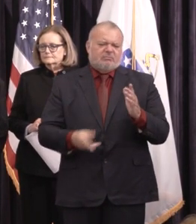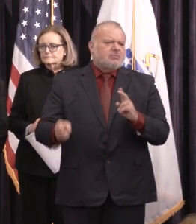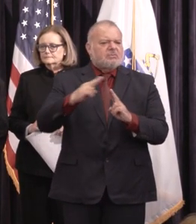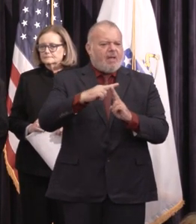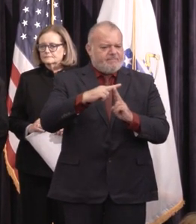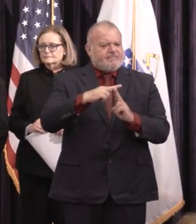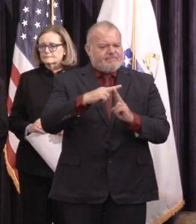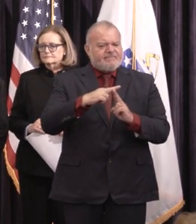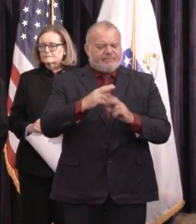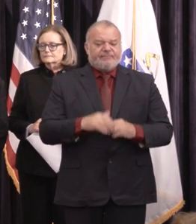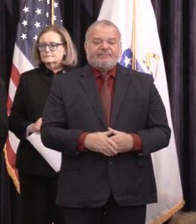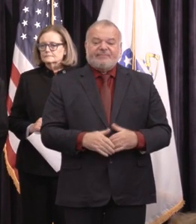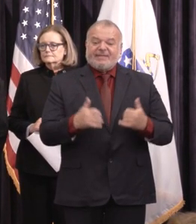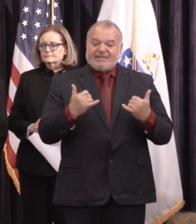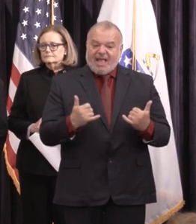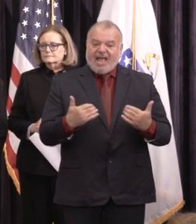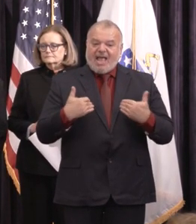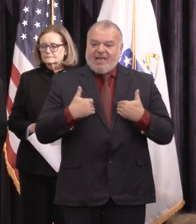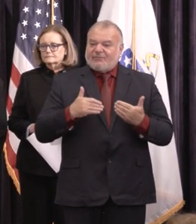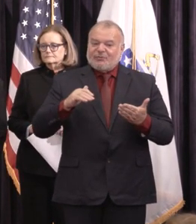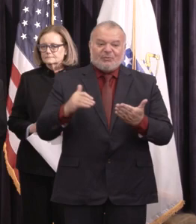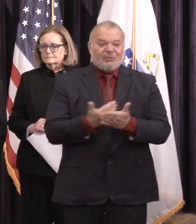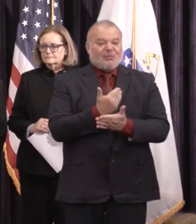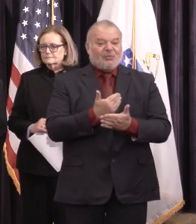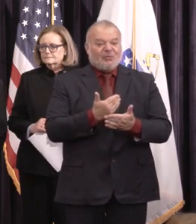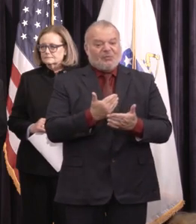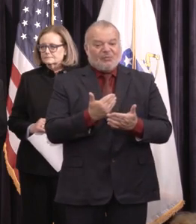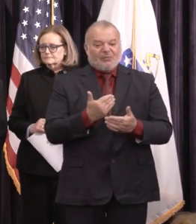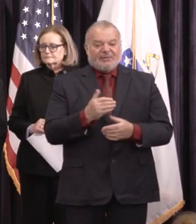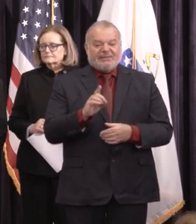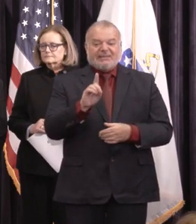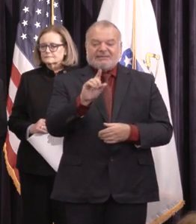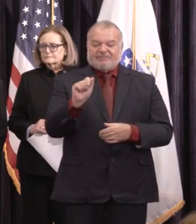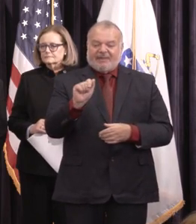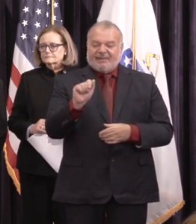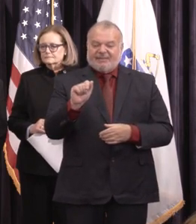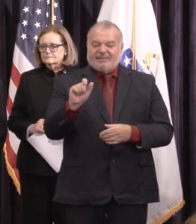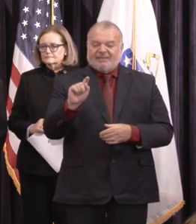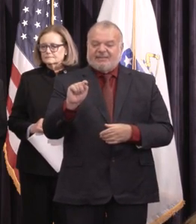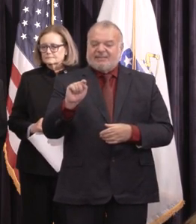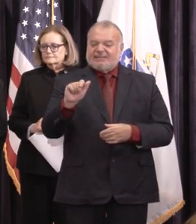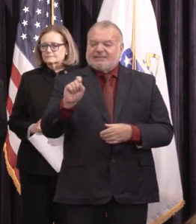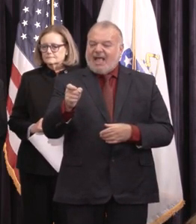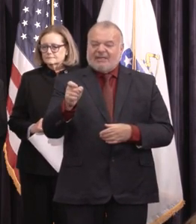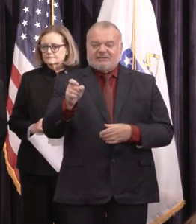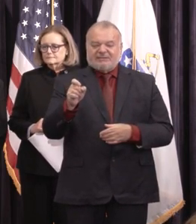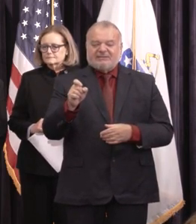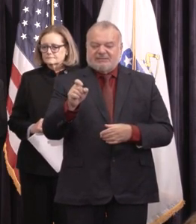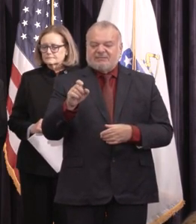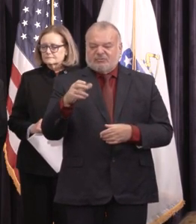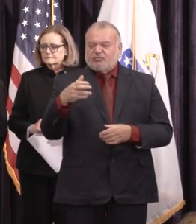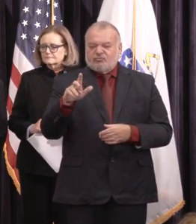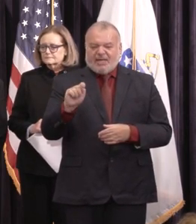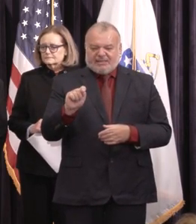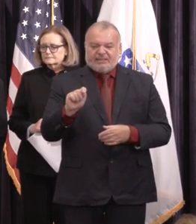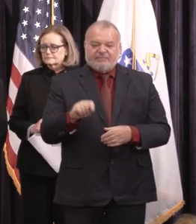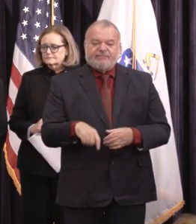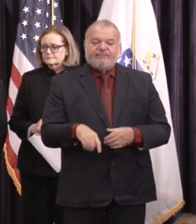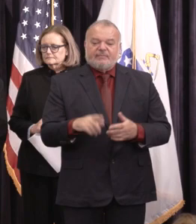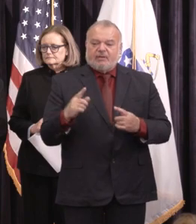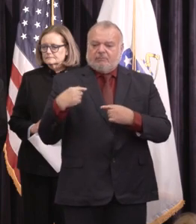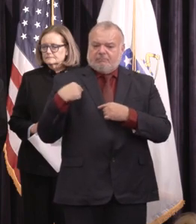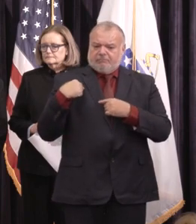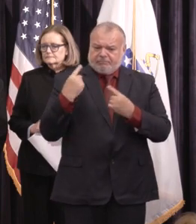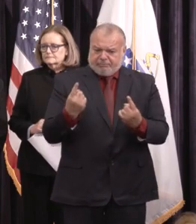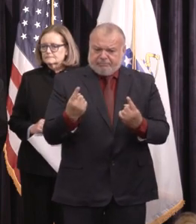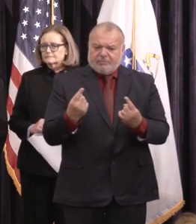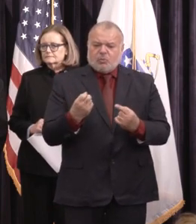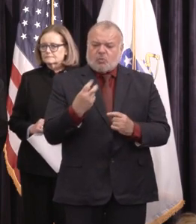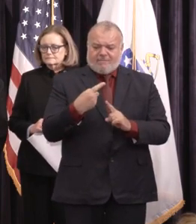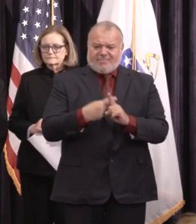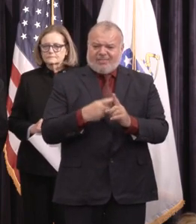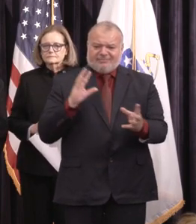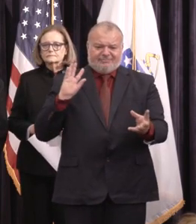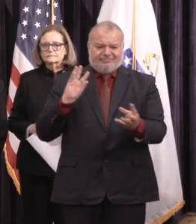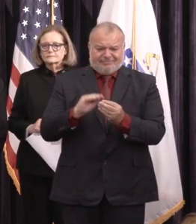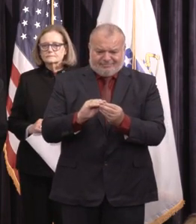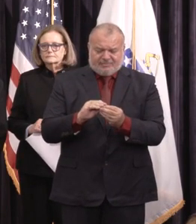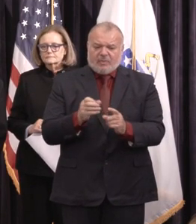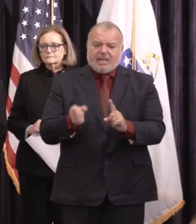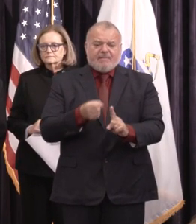the disability tax credit enacted last year. After 12 months employers can claim a tax credit equal